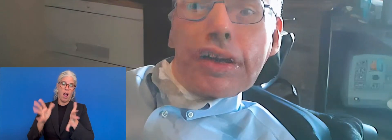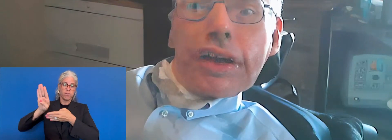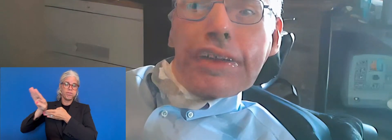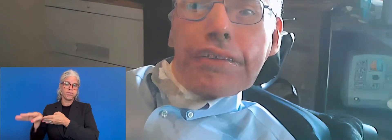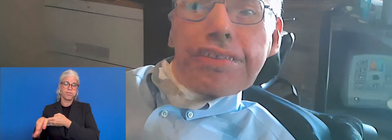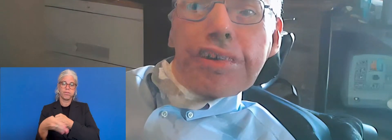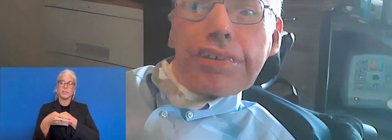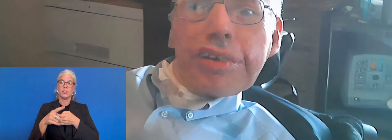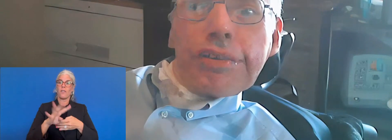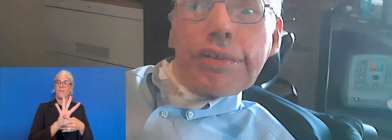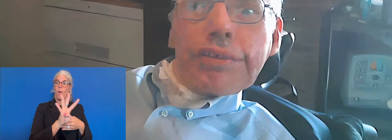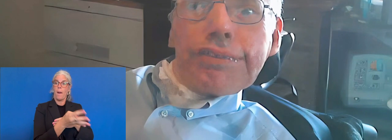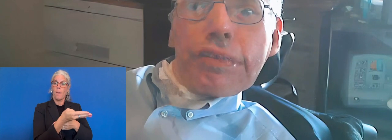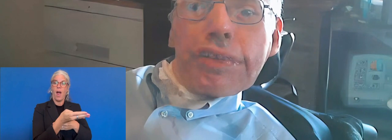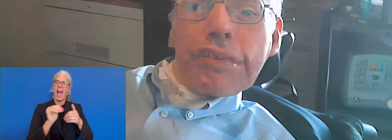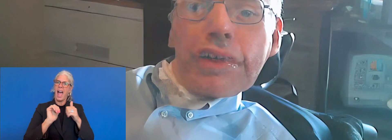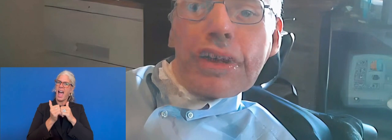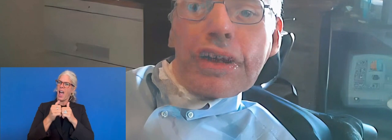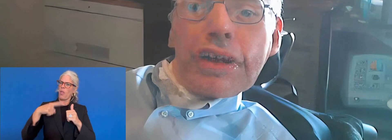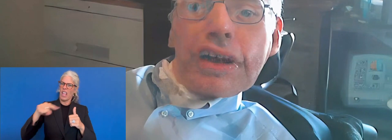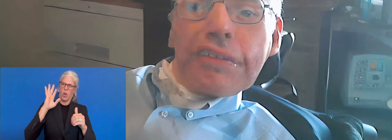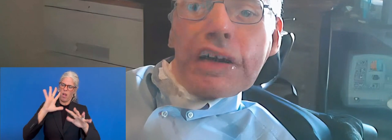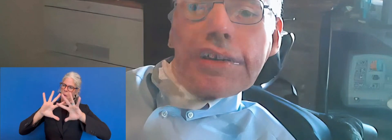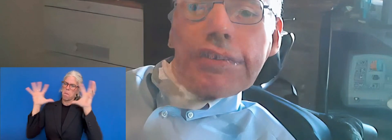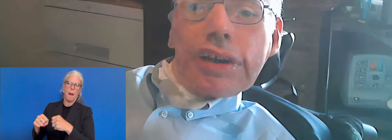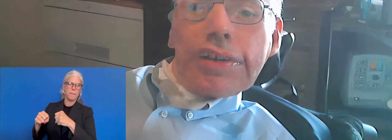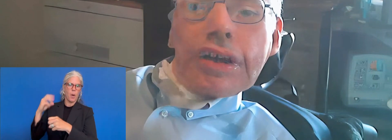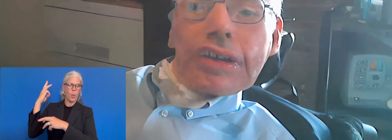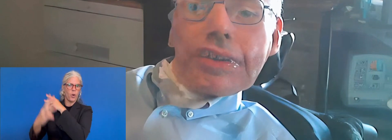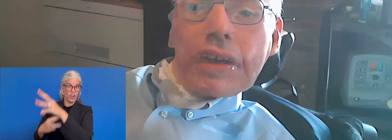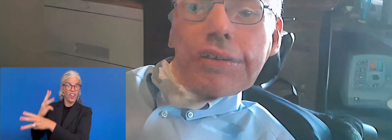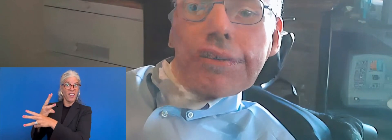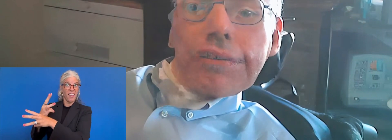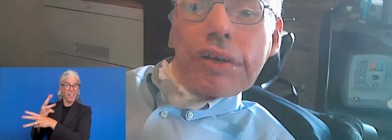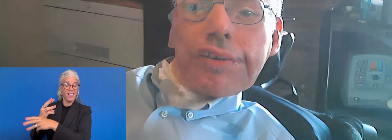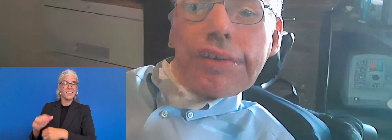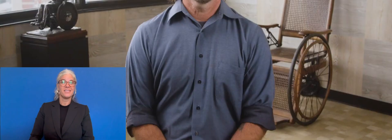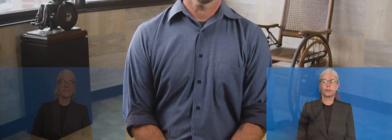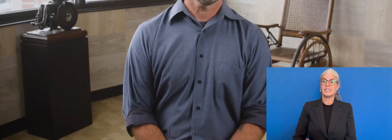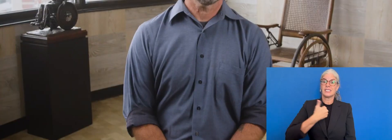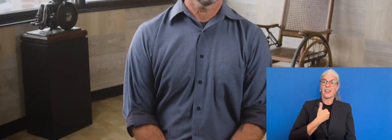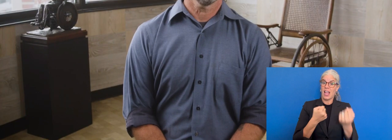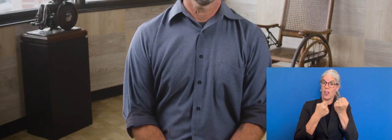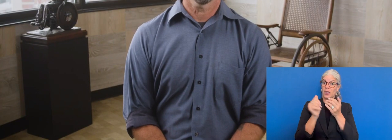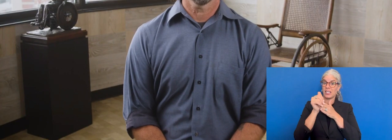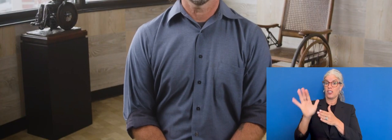and they would talk until four in the morning about how they were gonna take over the world. Self-advocate leaders of the time